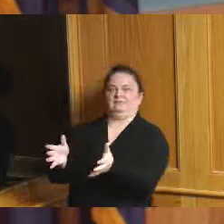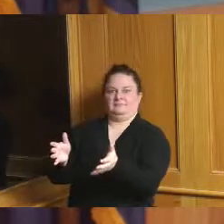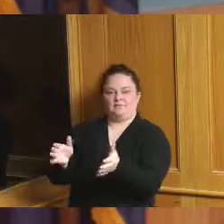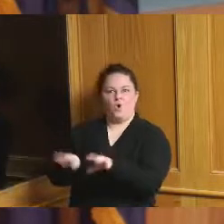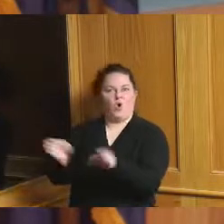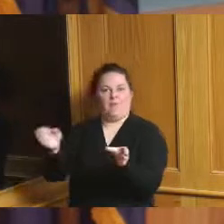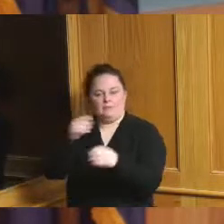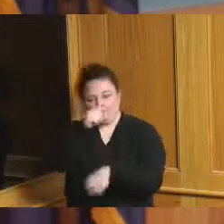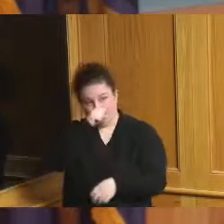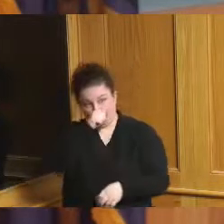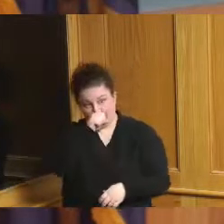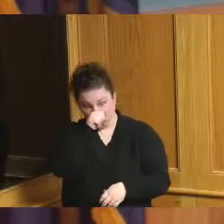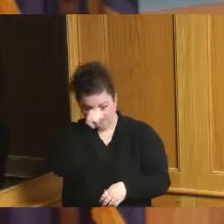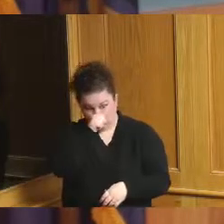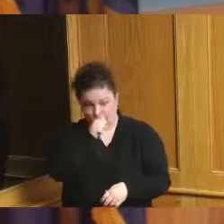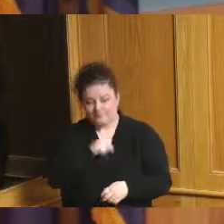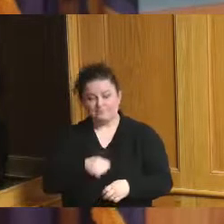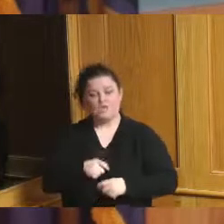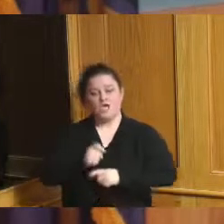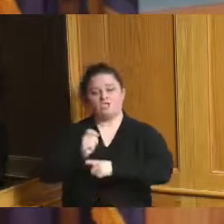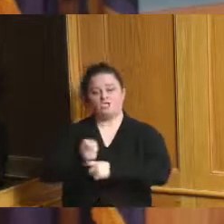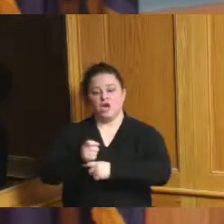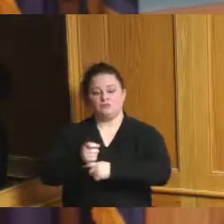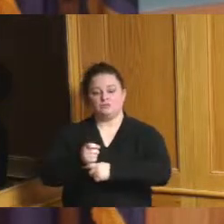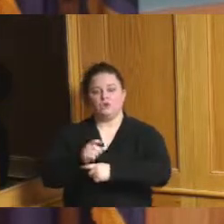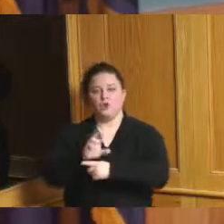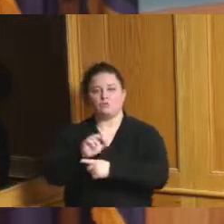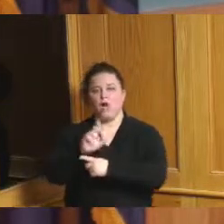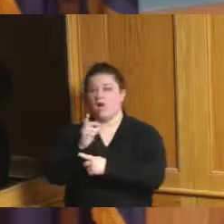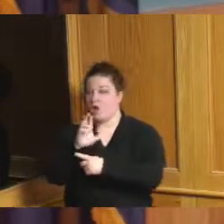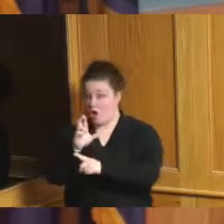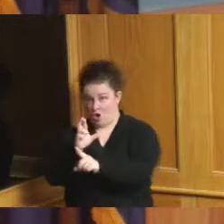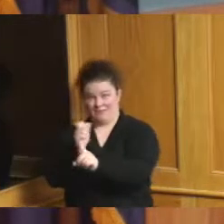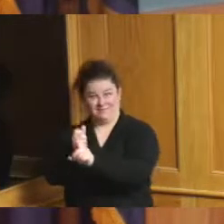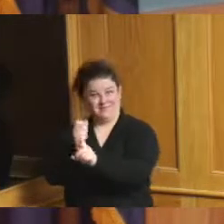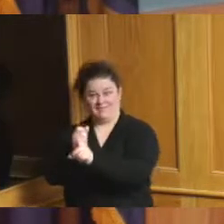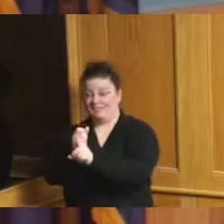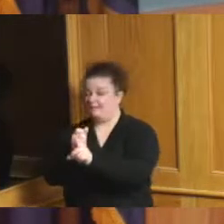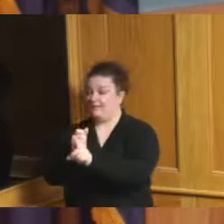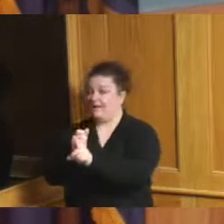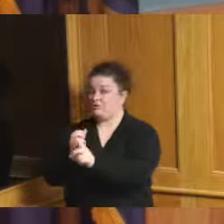Judge Rucker is a retired judge so he understands the court system very very well